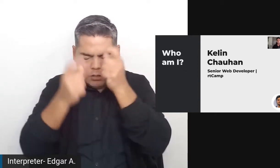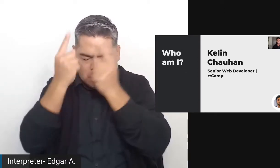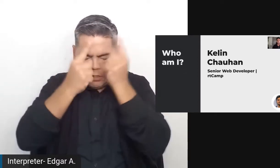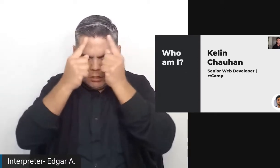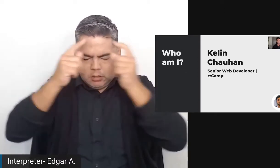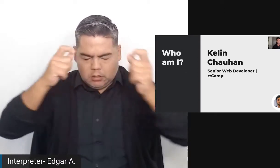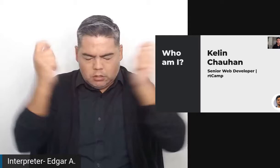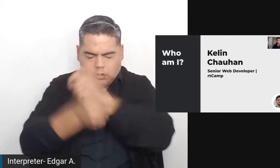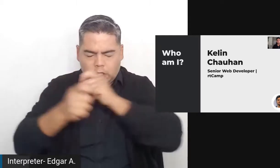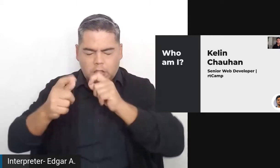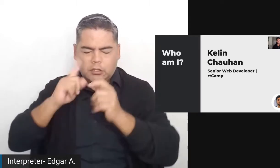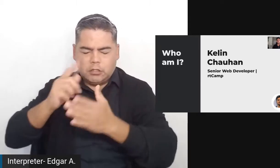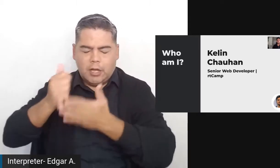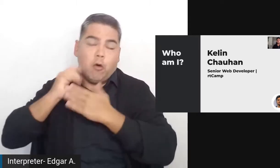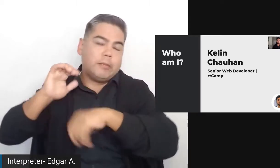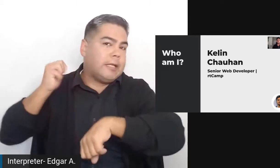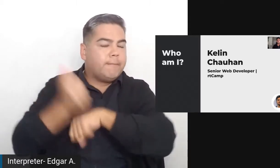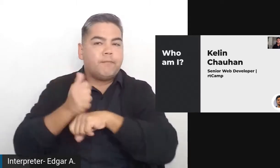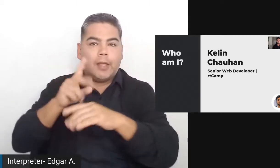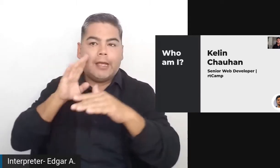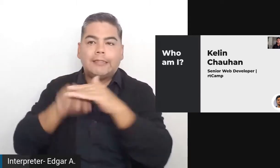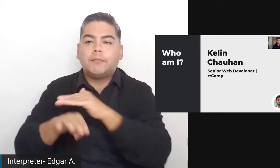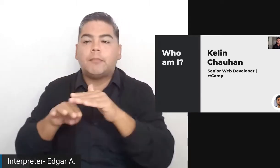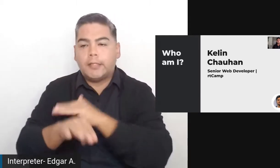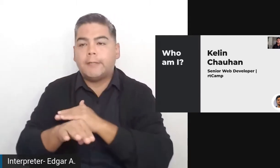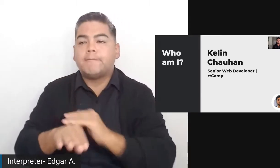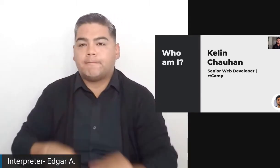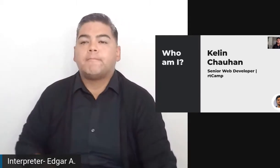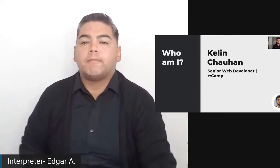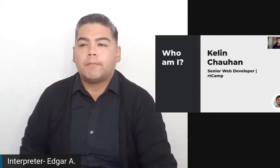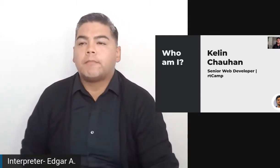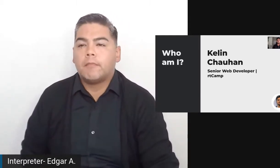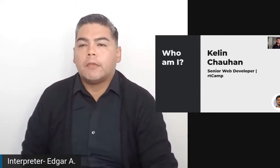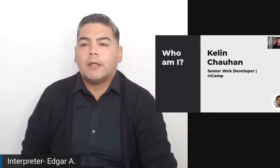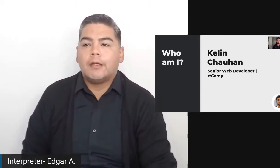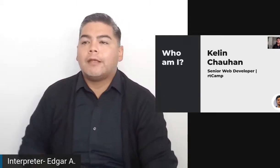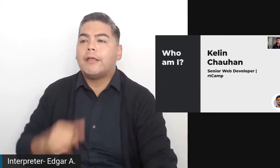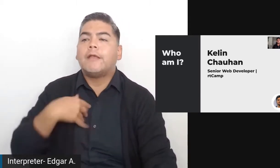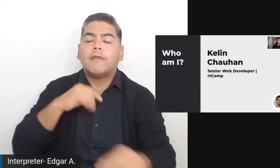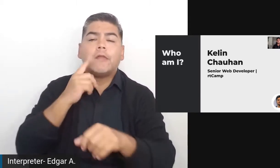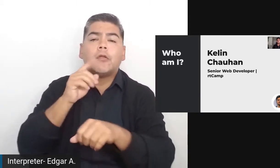accessibility at the time of development. And if you are a product manager or project manager,